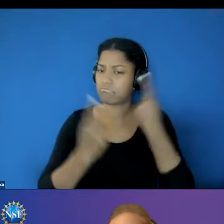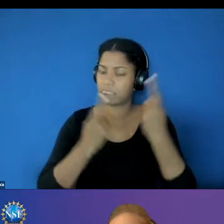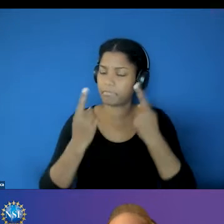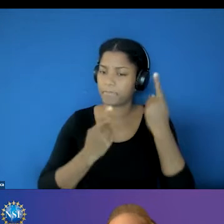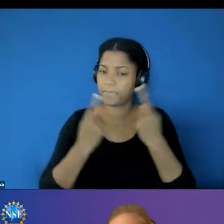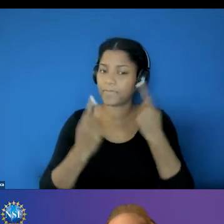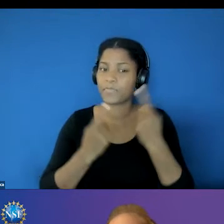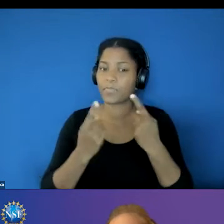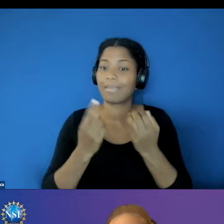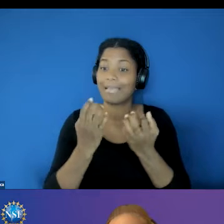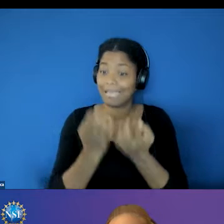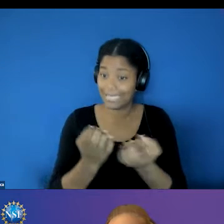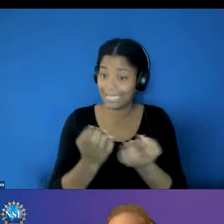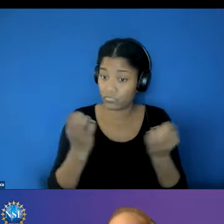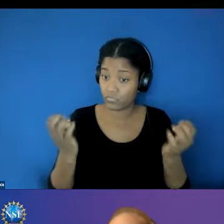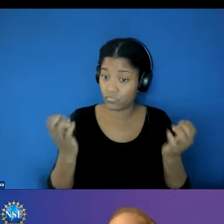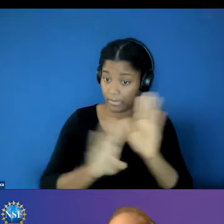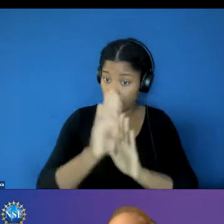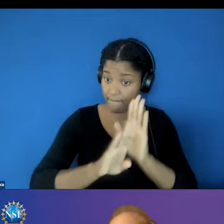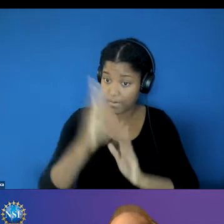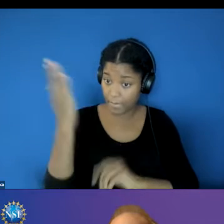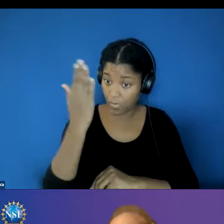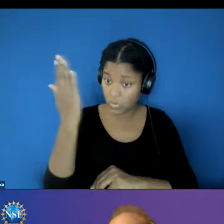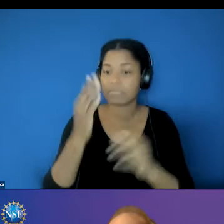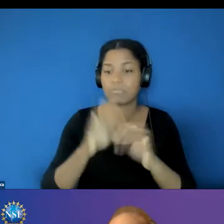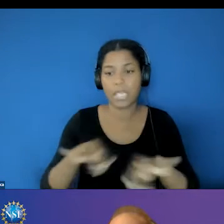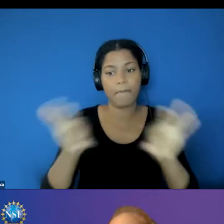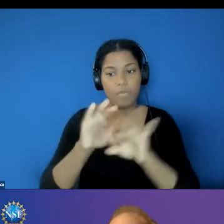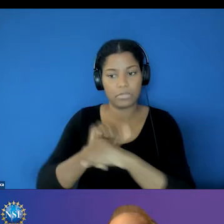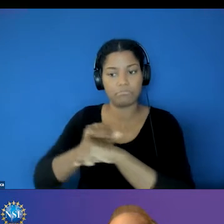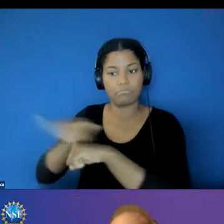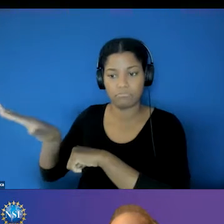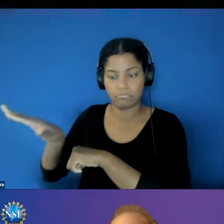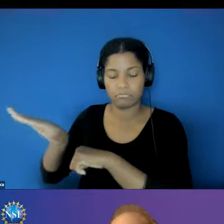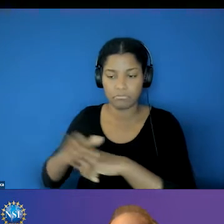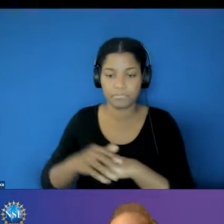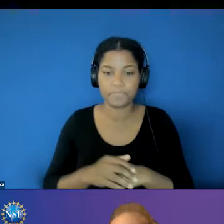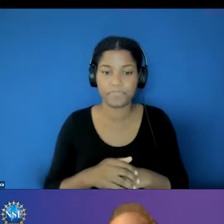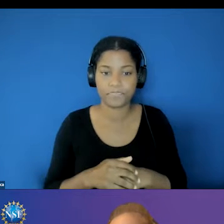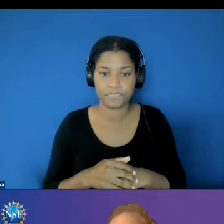instrument development proposals is among, those that are submitted,